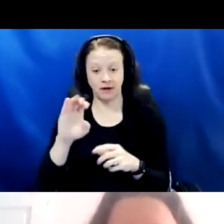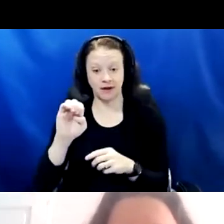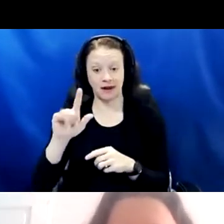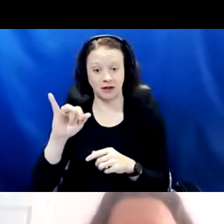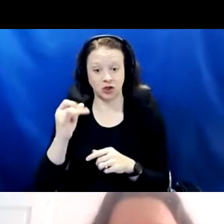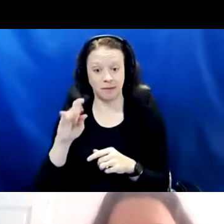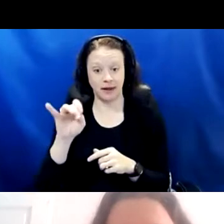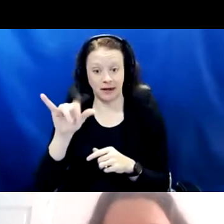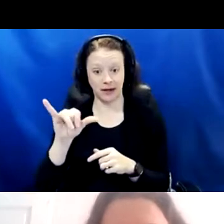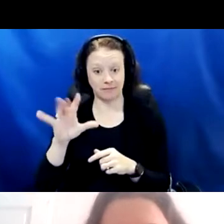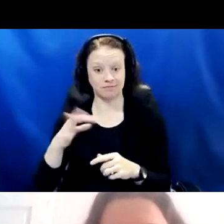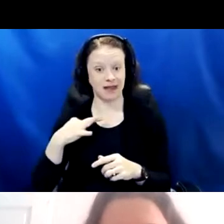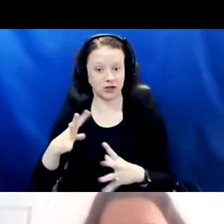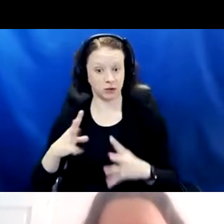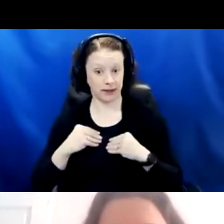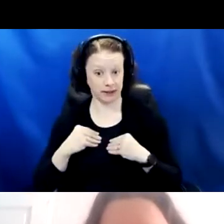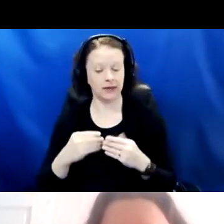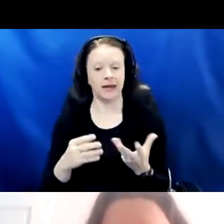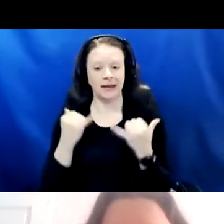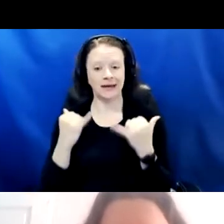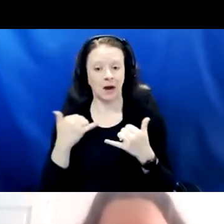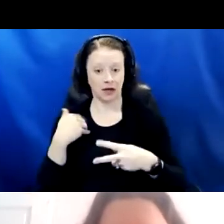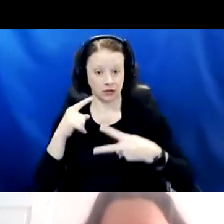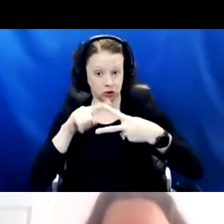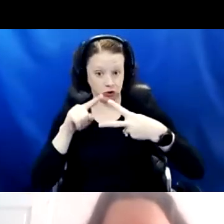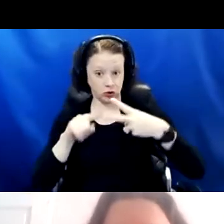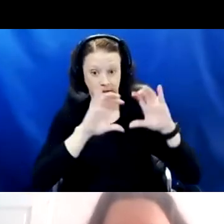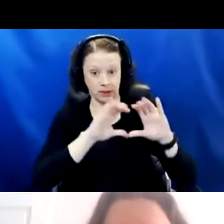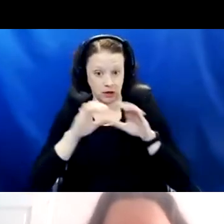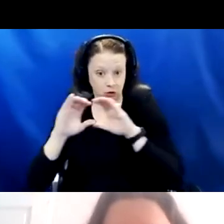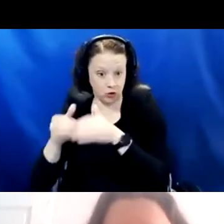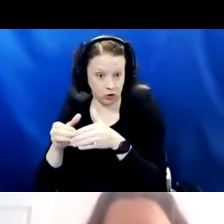Eligibility now has two categories that will become eligible